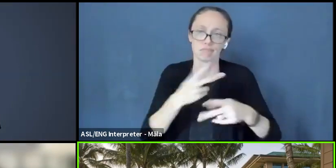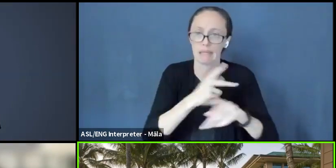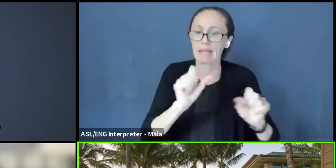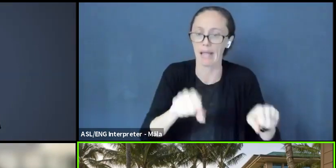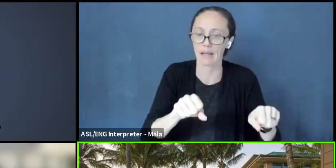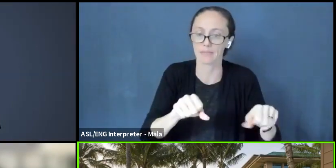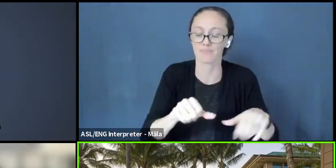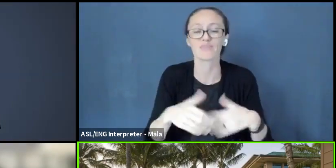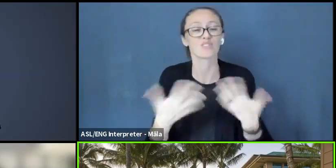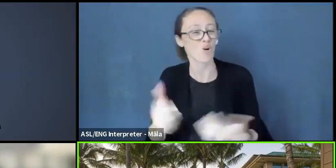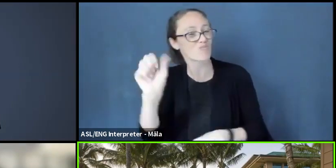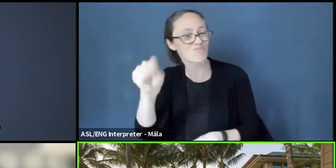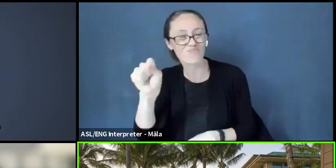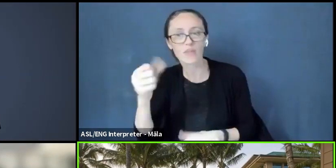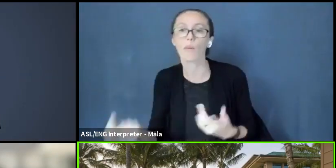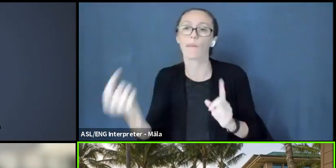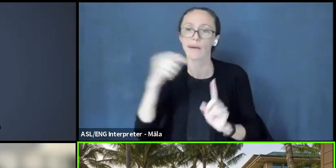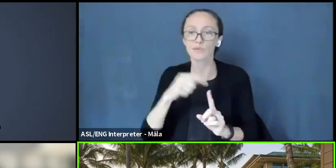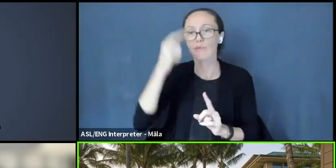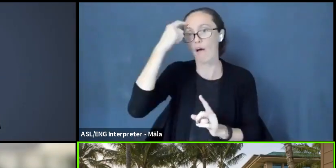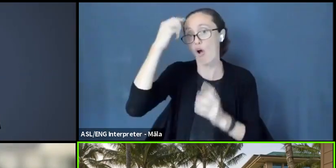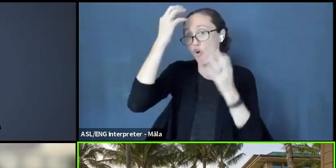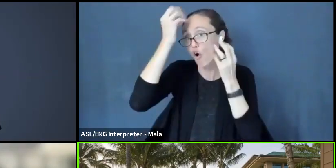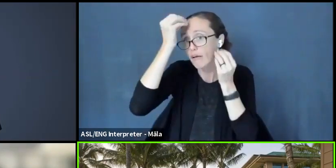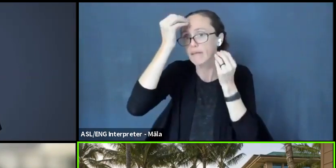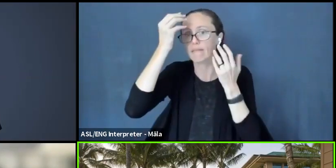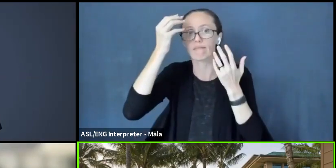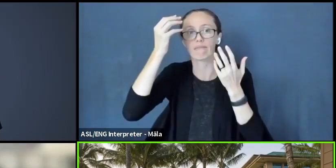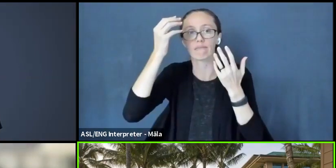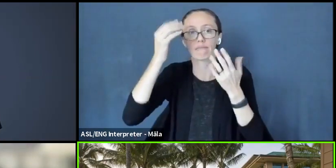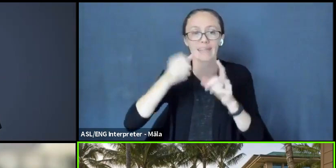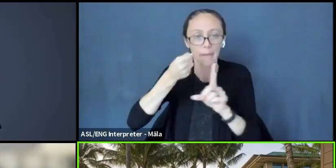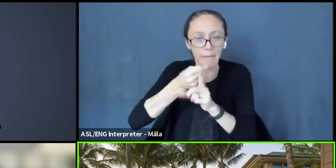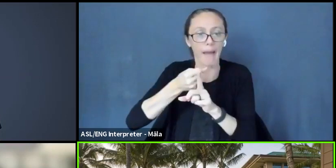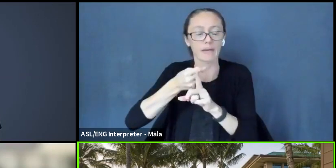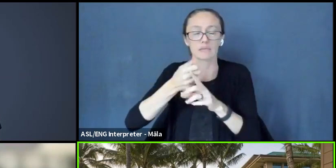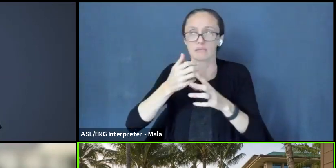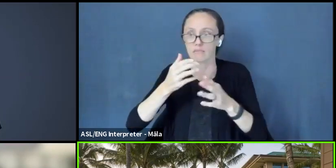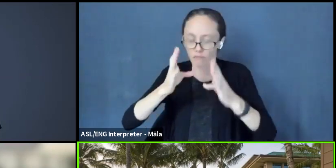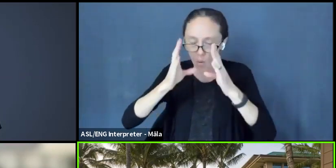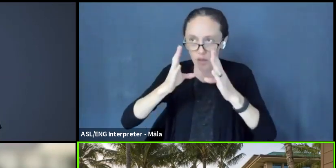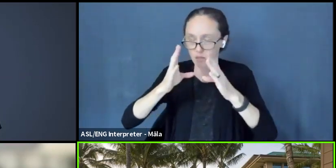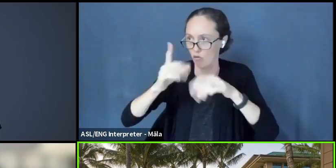effects, so cognitive or ability to think and concentrate, focus for long periods of